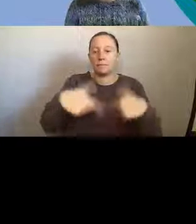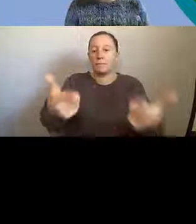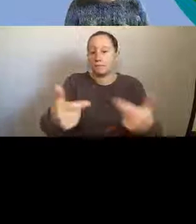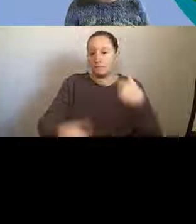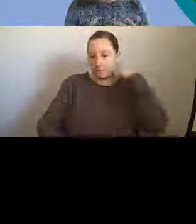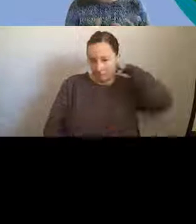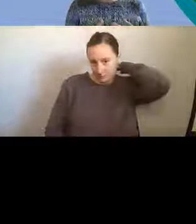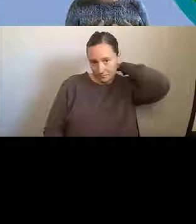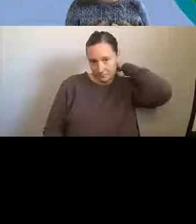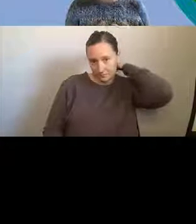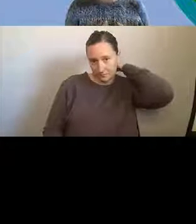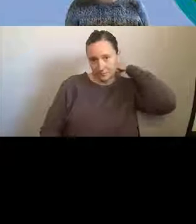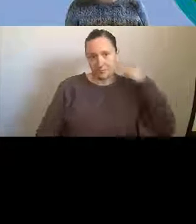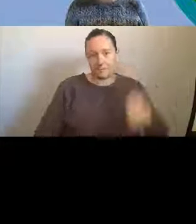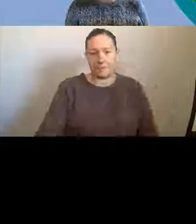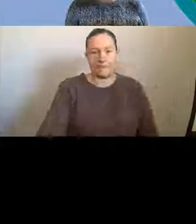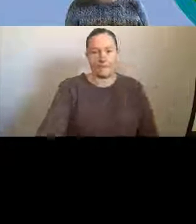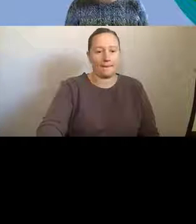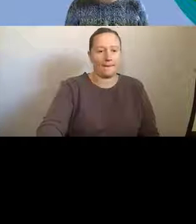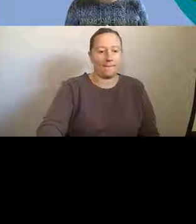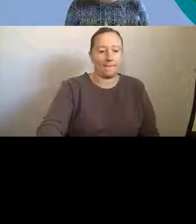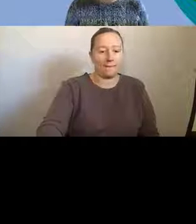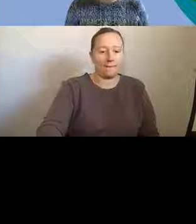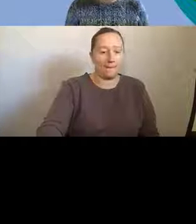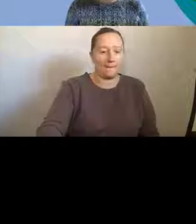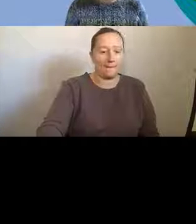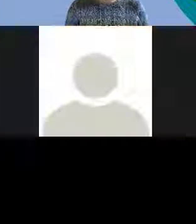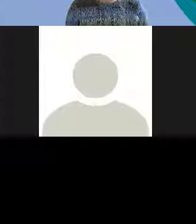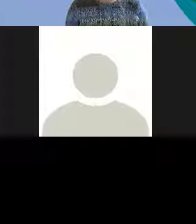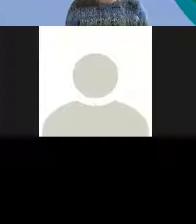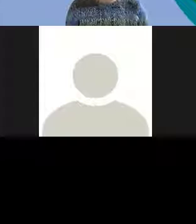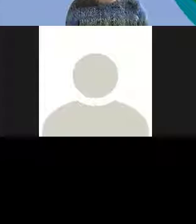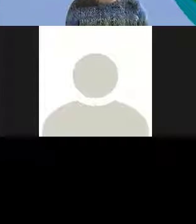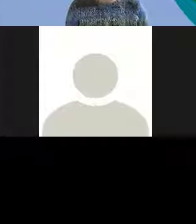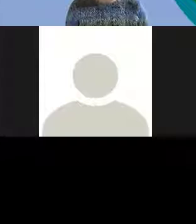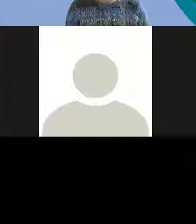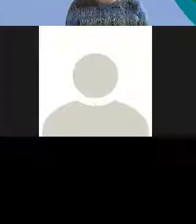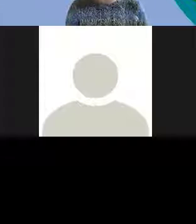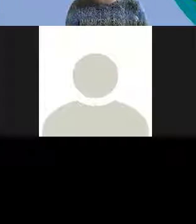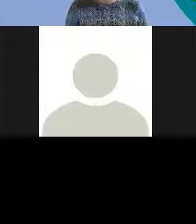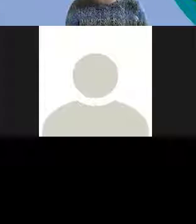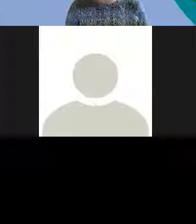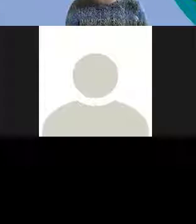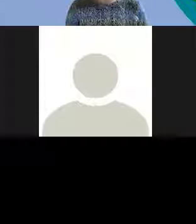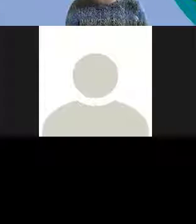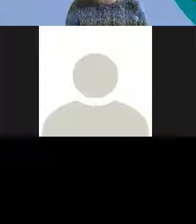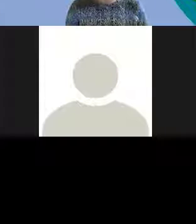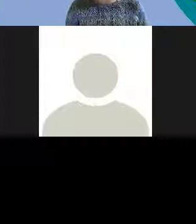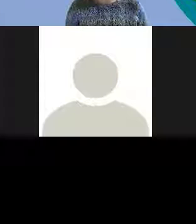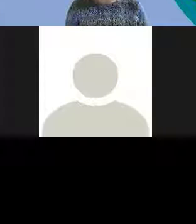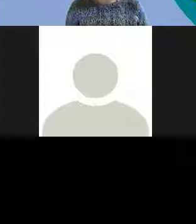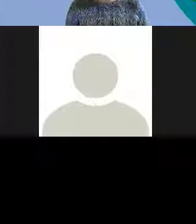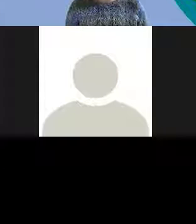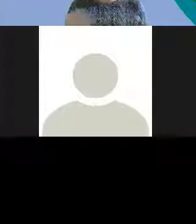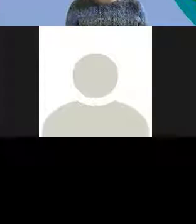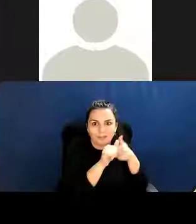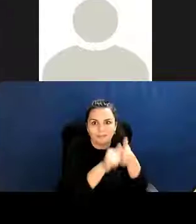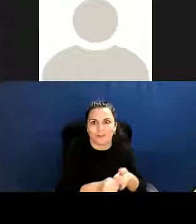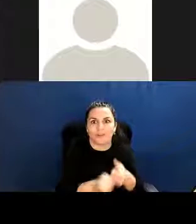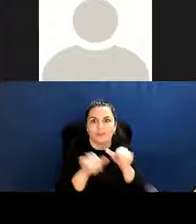unique identifiers themselves may not necessarily mean that it's identifiable under the common rule. What do I mean by that?